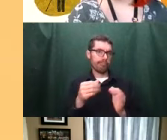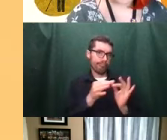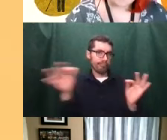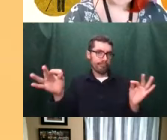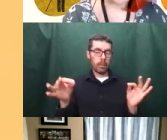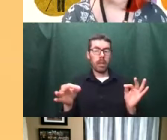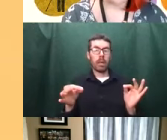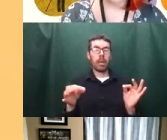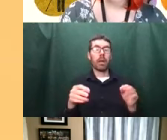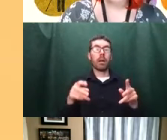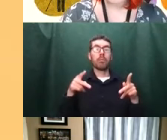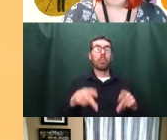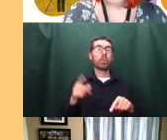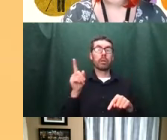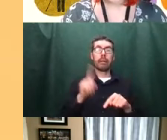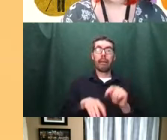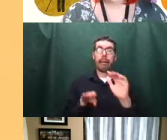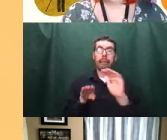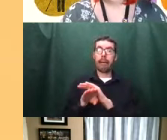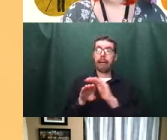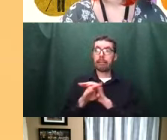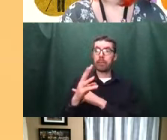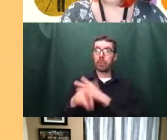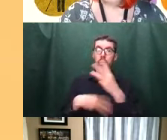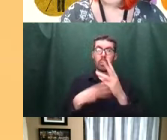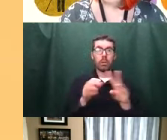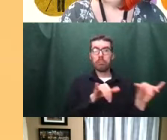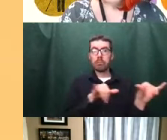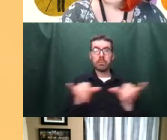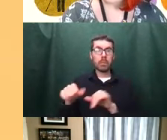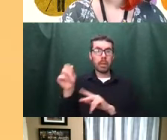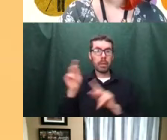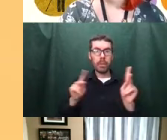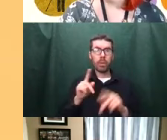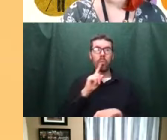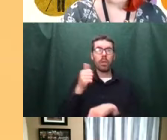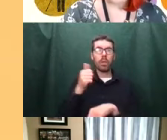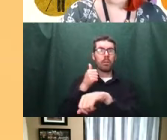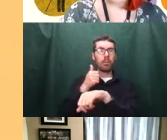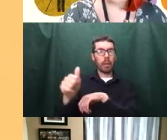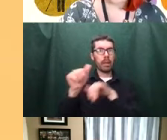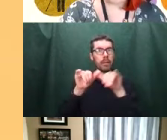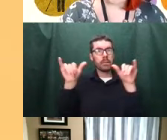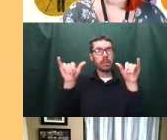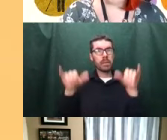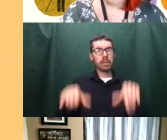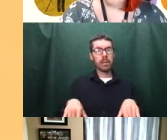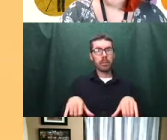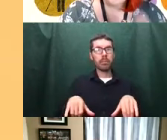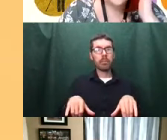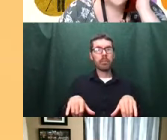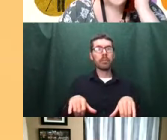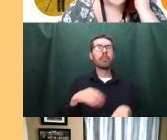to access the world as fully as others do is actually the fault of a system – Speaker: Is this taped? Can we get a recording? Sabine: Yeah. Kaire: Oh, it's being recorded.